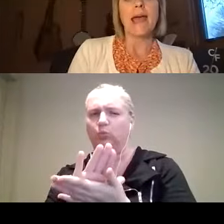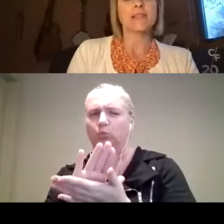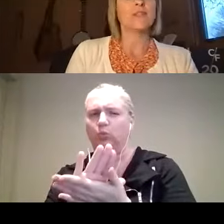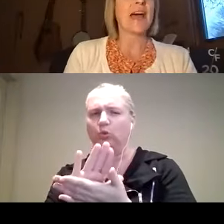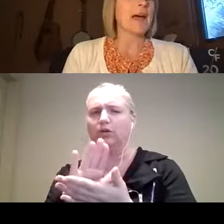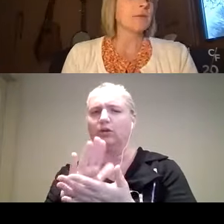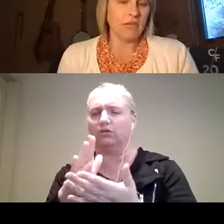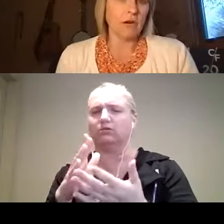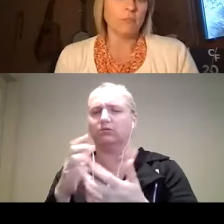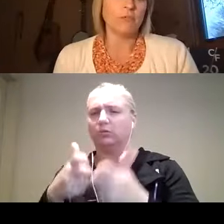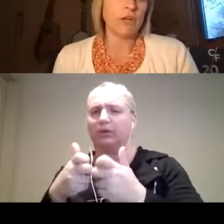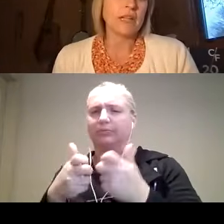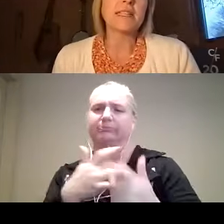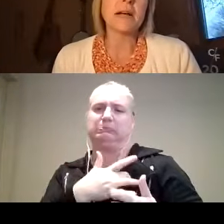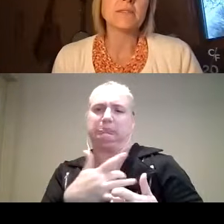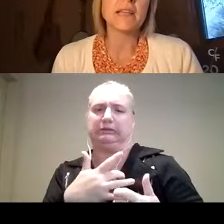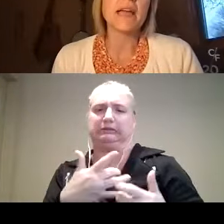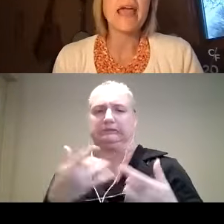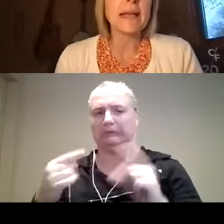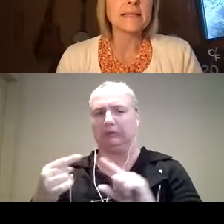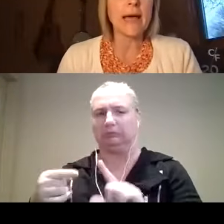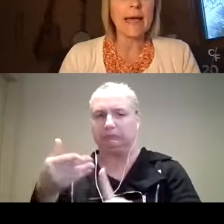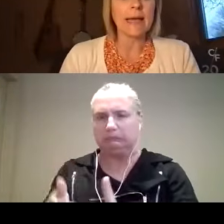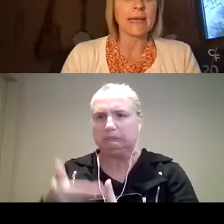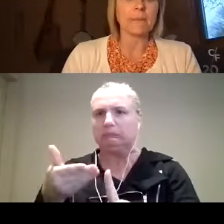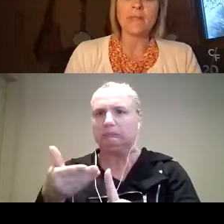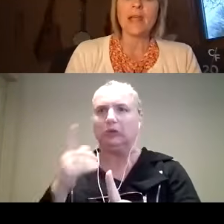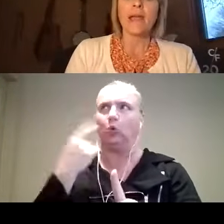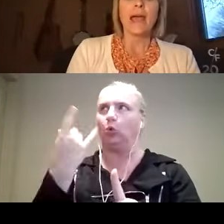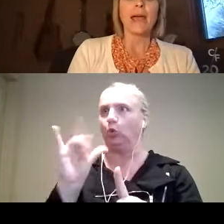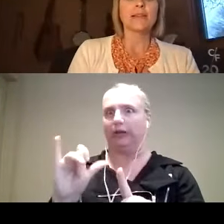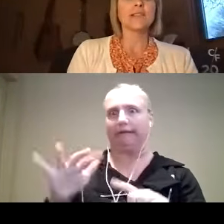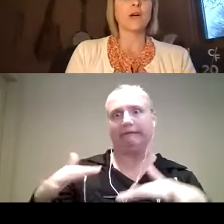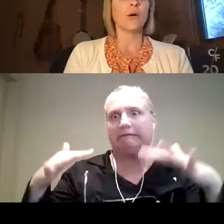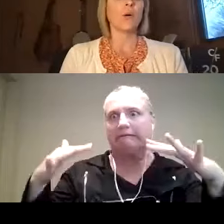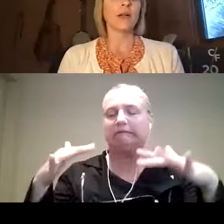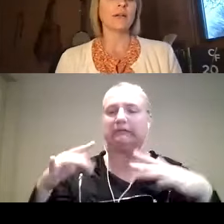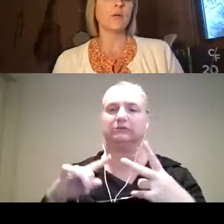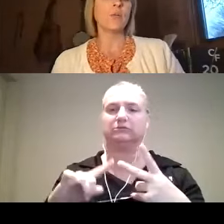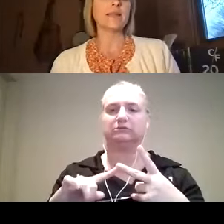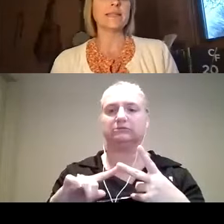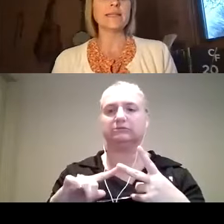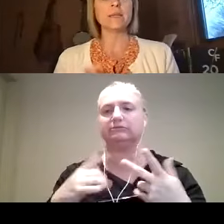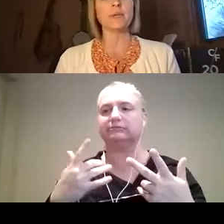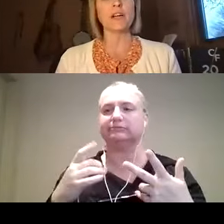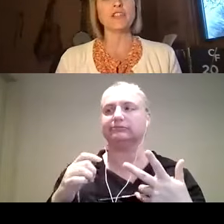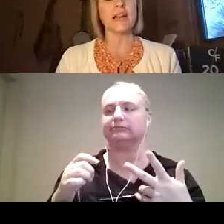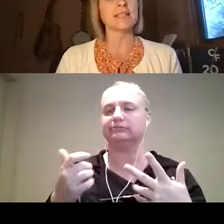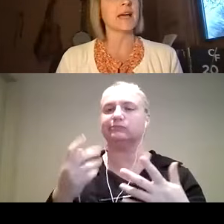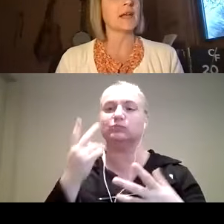And so, that look in sounds like anxiety. And so, we see depression and anxiety,